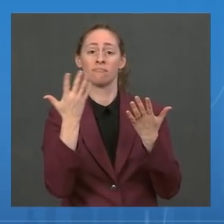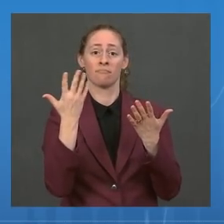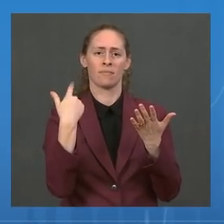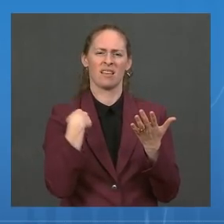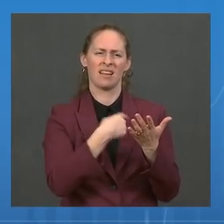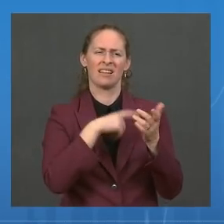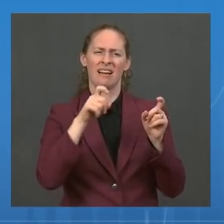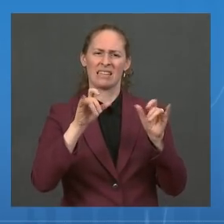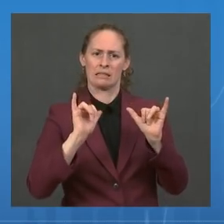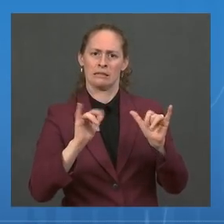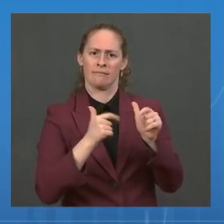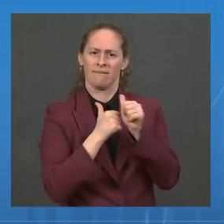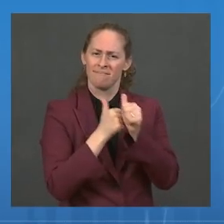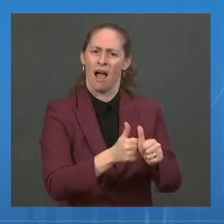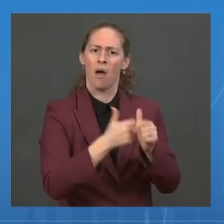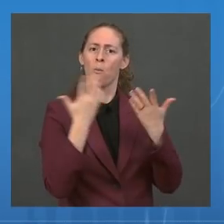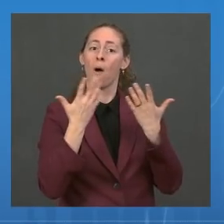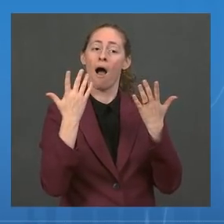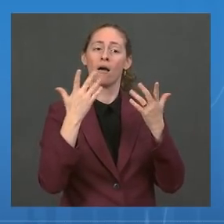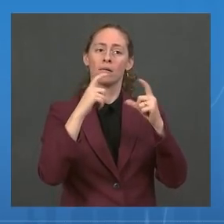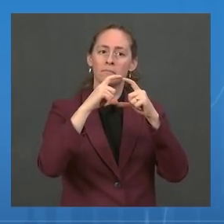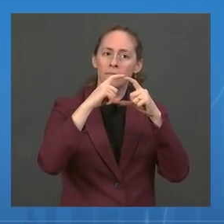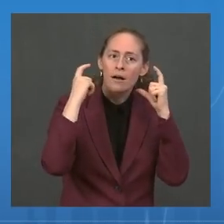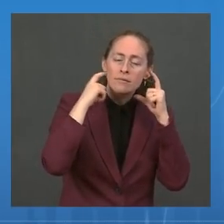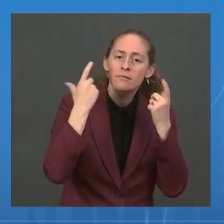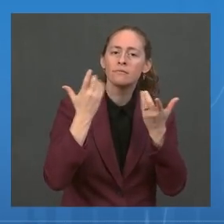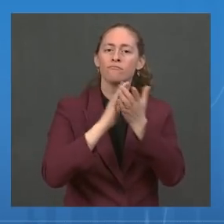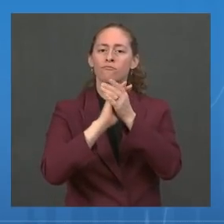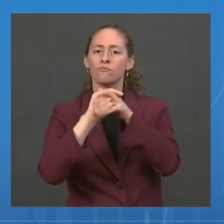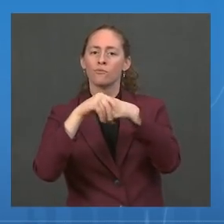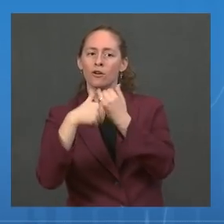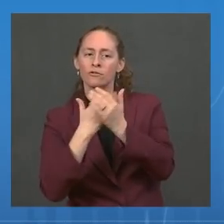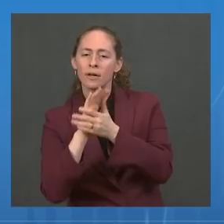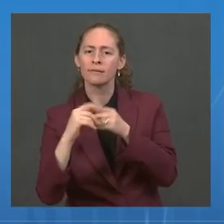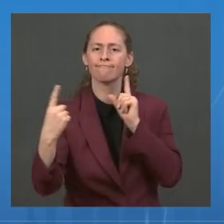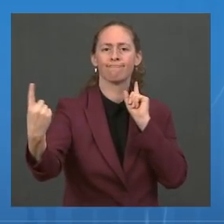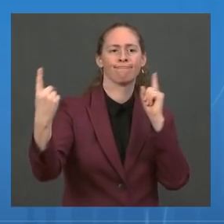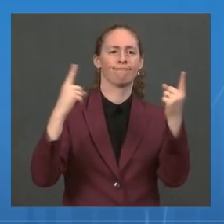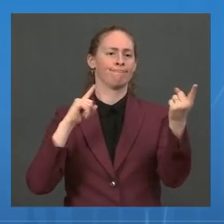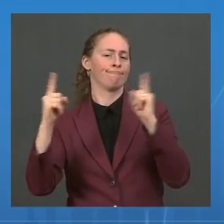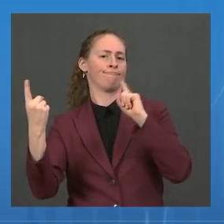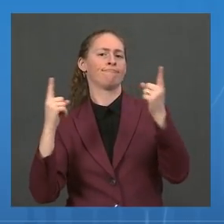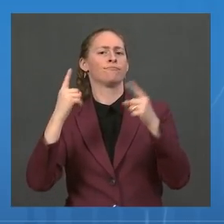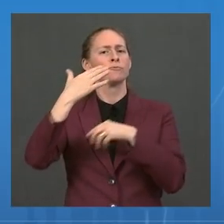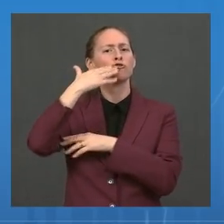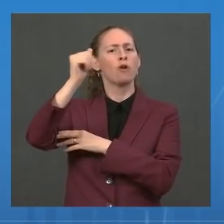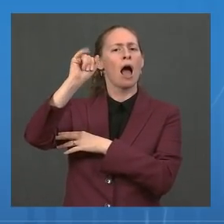Of course, that's masking, handwashing, distancing, ventilation, but critically important, it's vaccination.